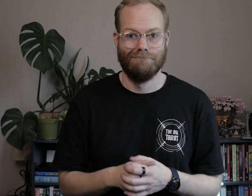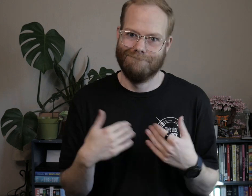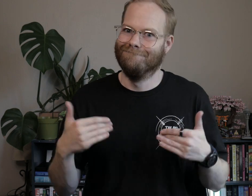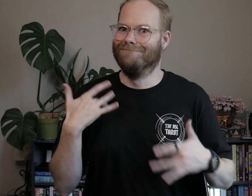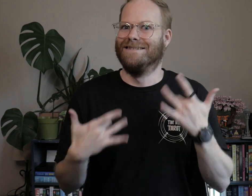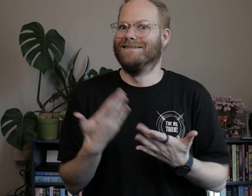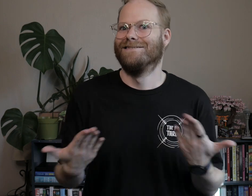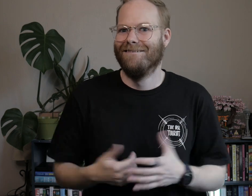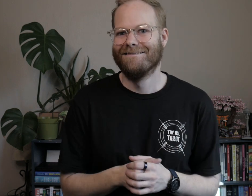Very exciting stuff!